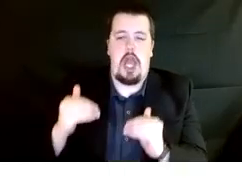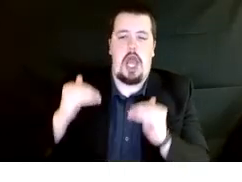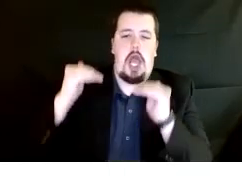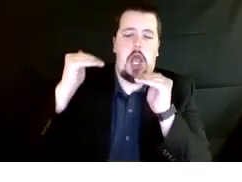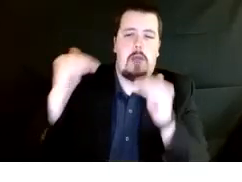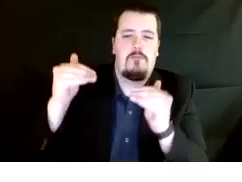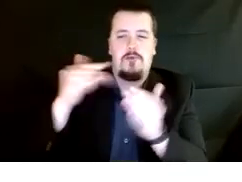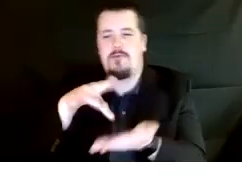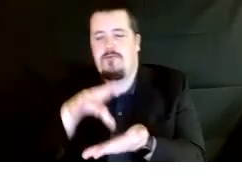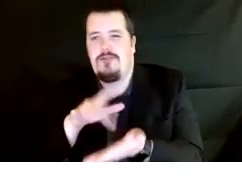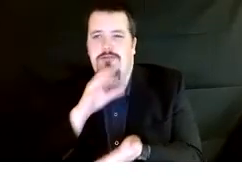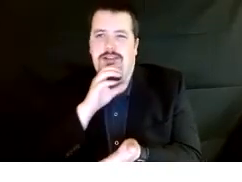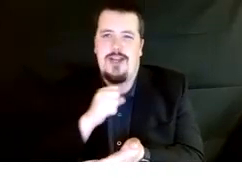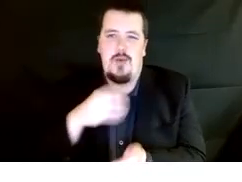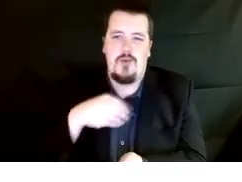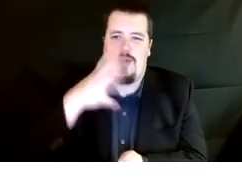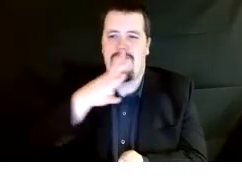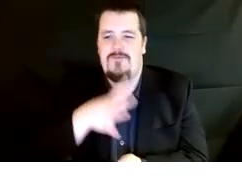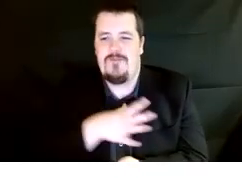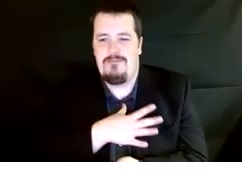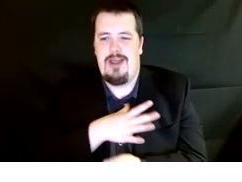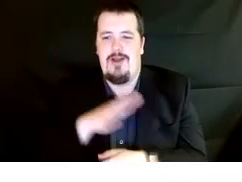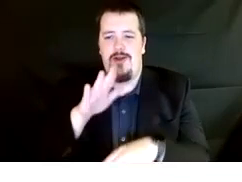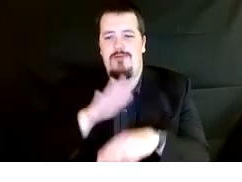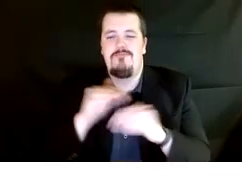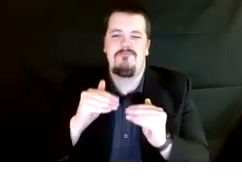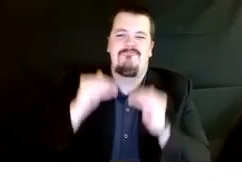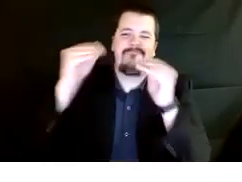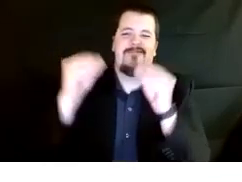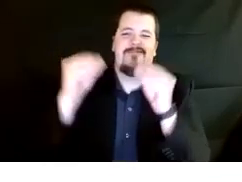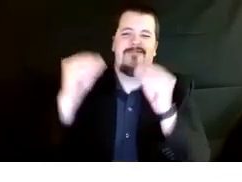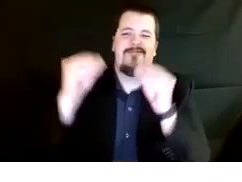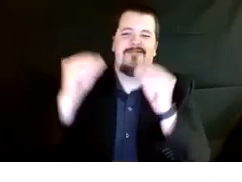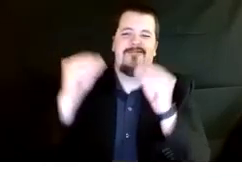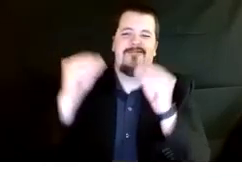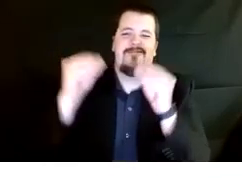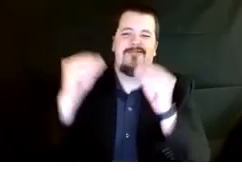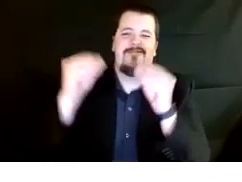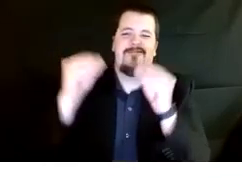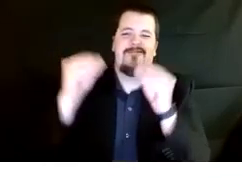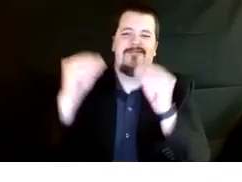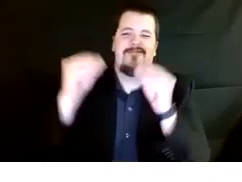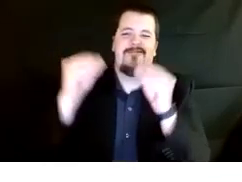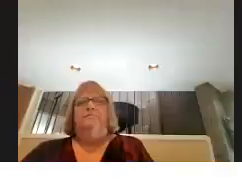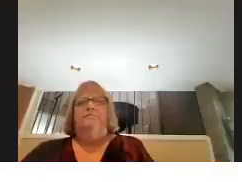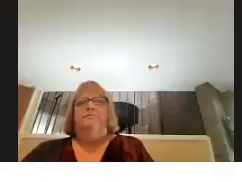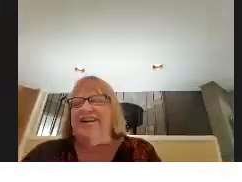white female on the upper end of middle age um and I have um dark blonde hair, short blonde hair